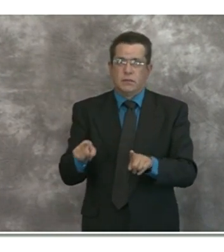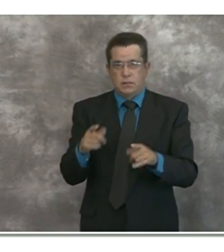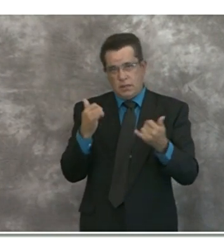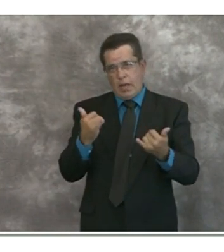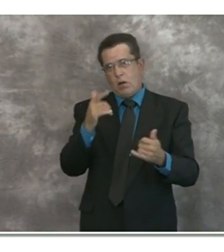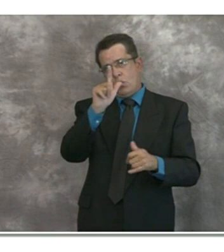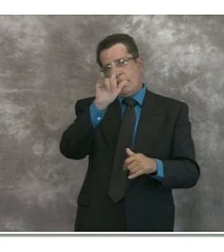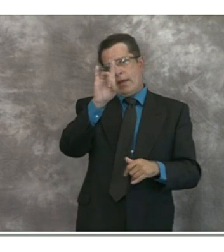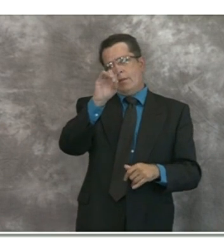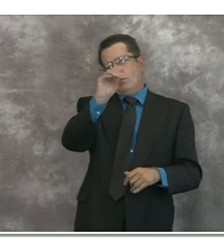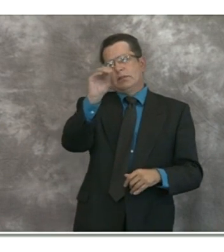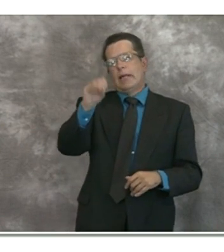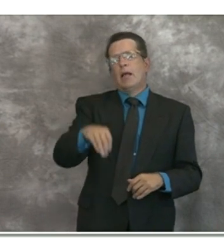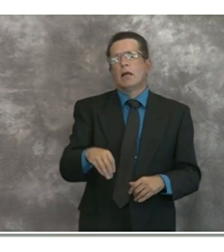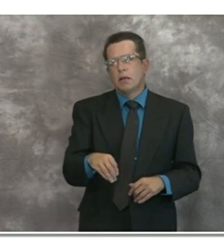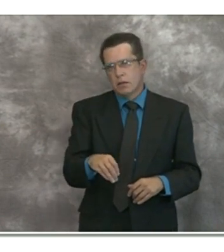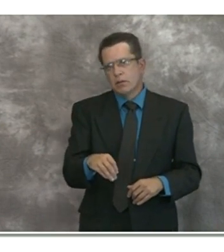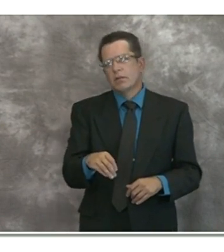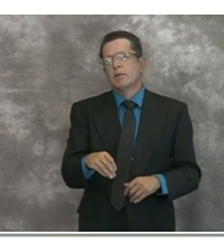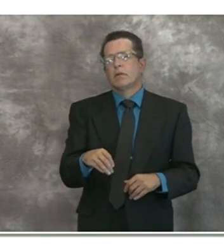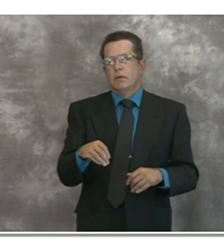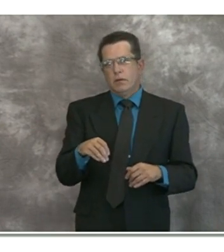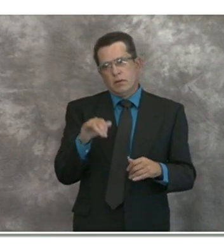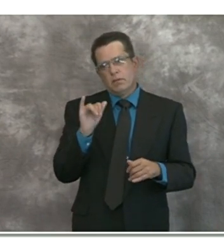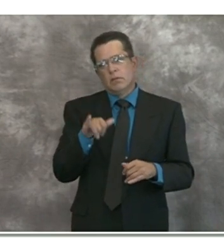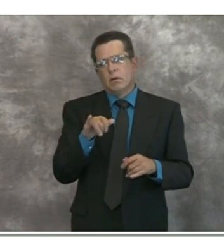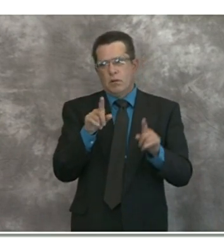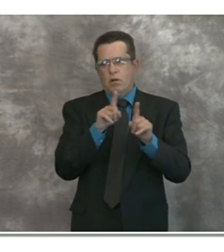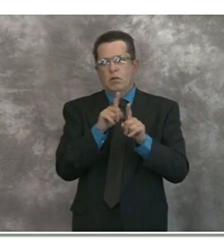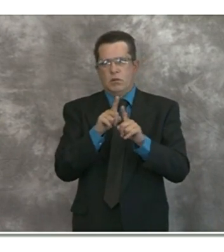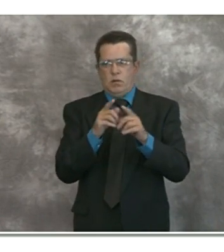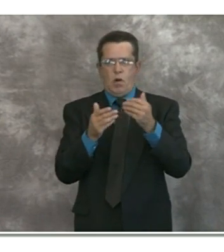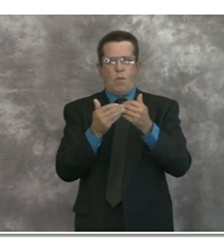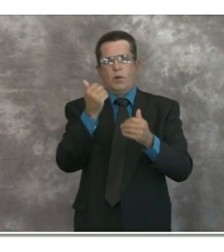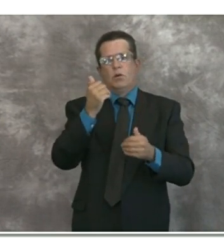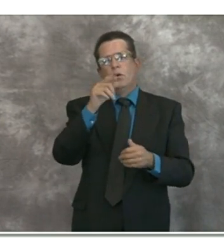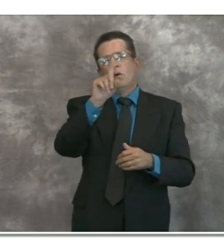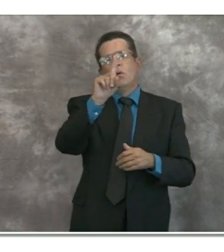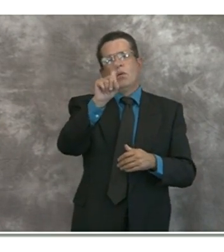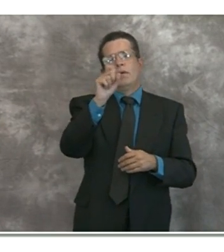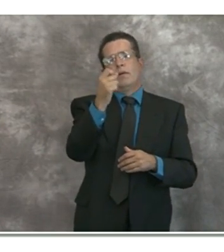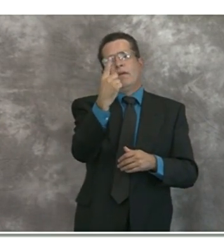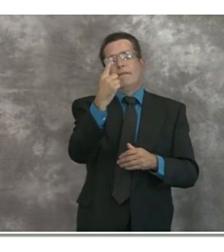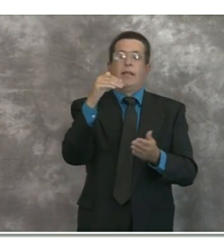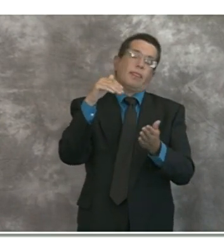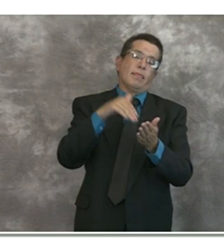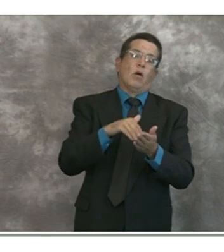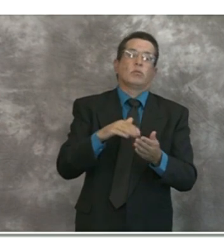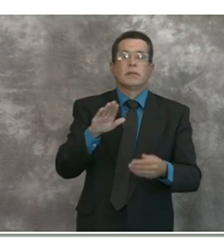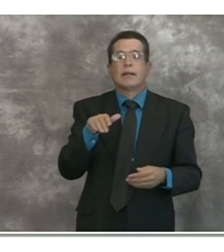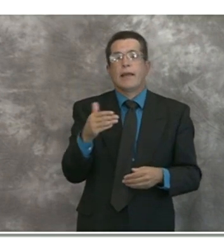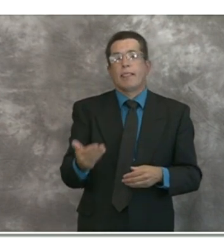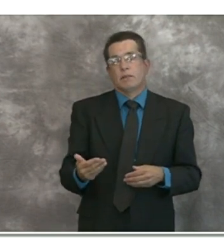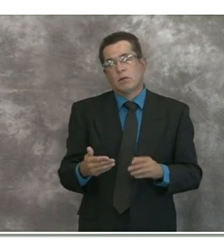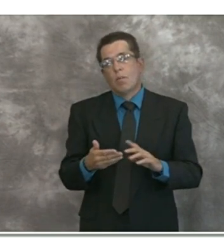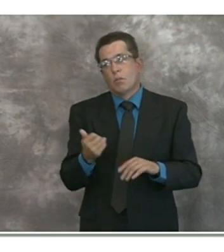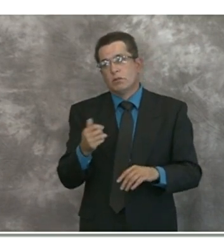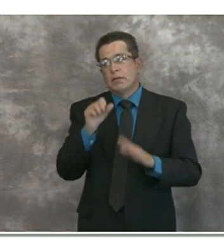UNITED STATES IS REPORTING ALMOST 2 MILLION POSITIVE CASES. NOW AT 28% OF THE